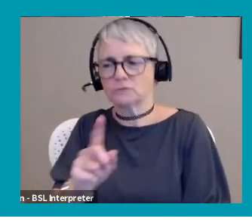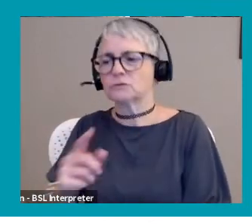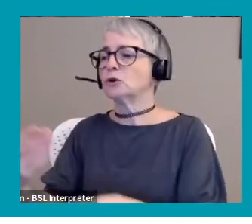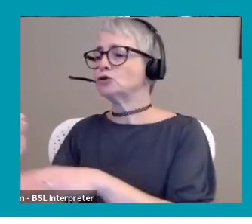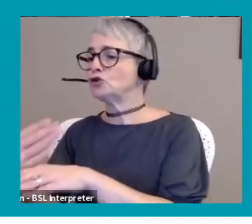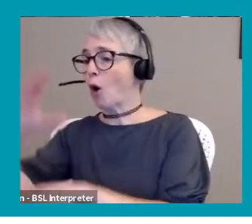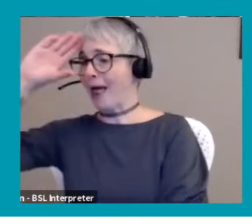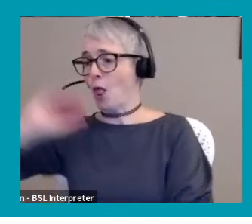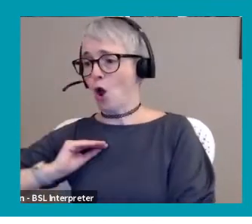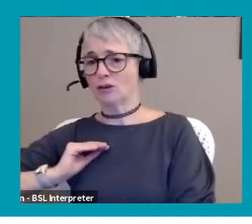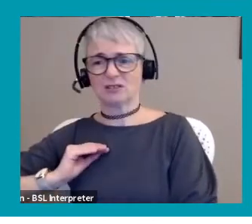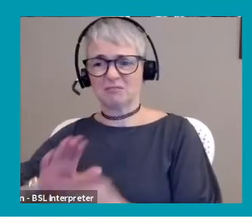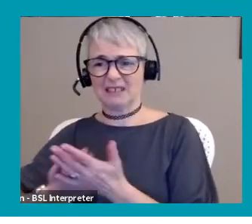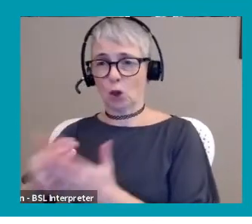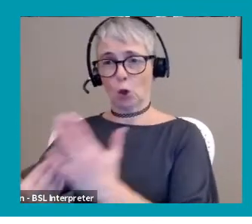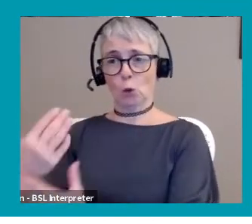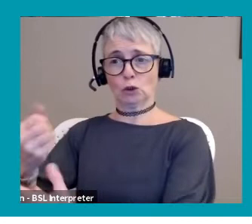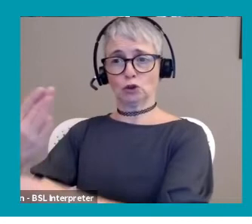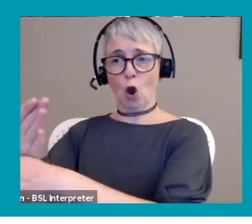be sent information.